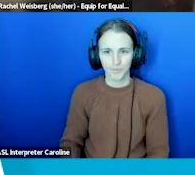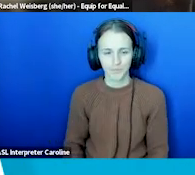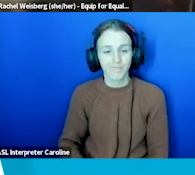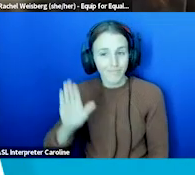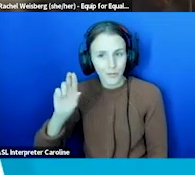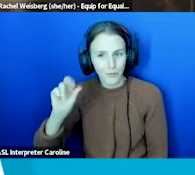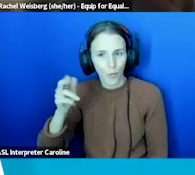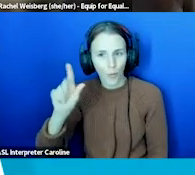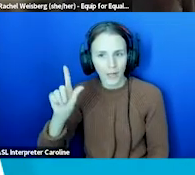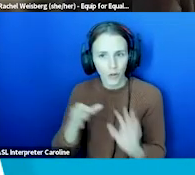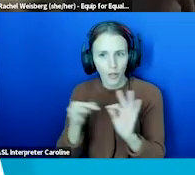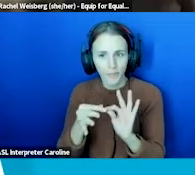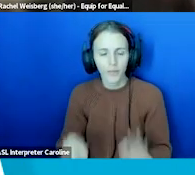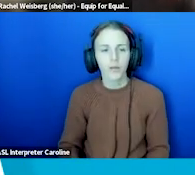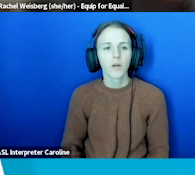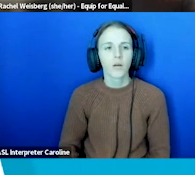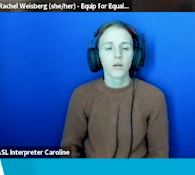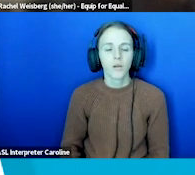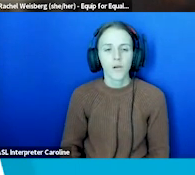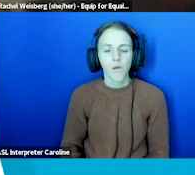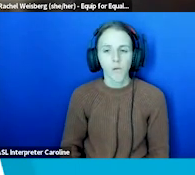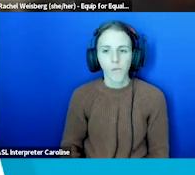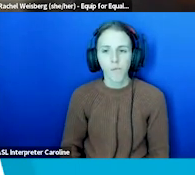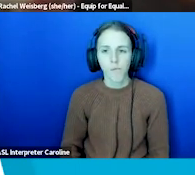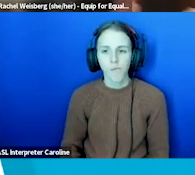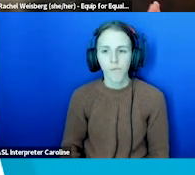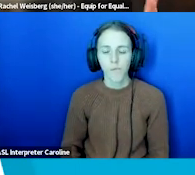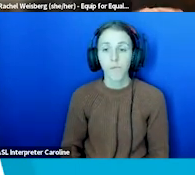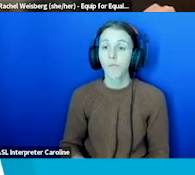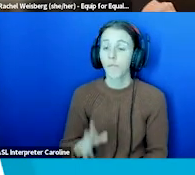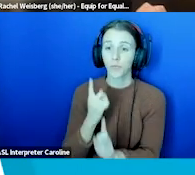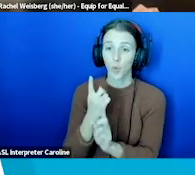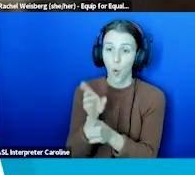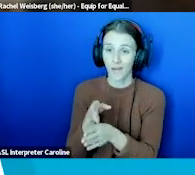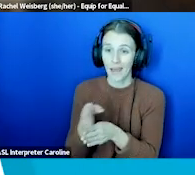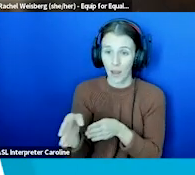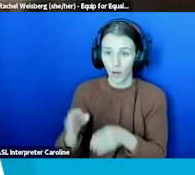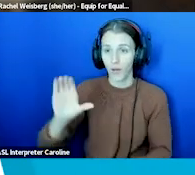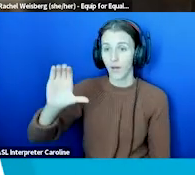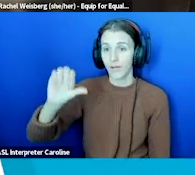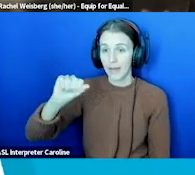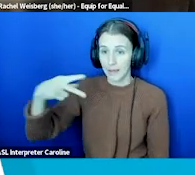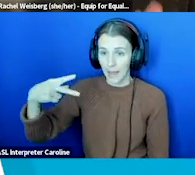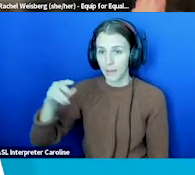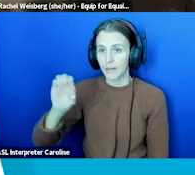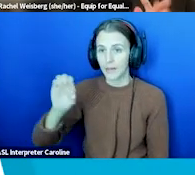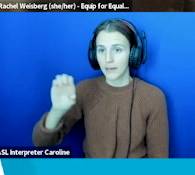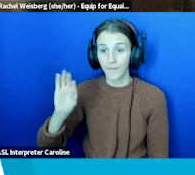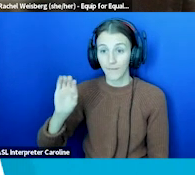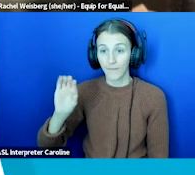LET'S TALK ABOUT CAP AND EQUIPEQUIP